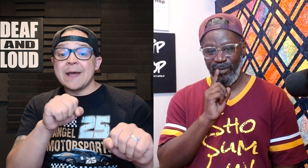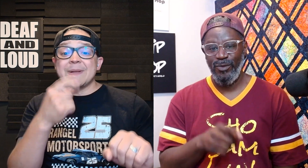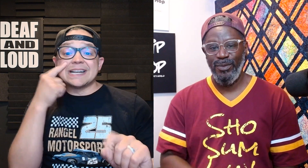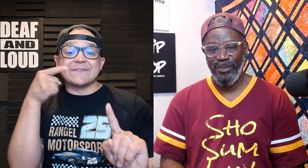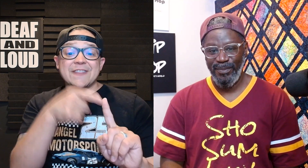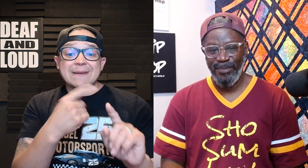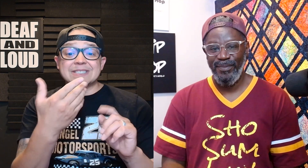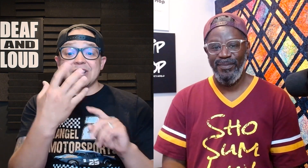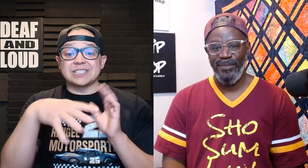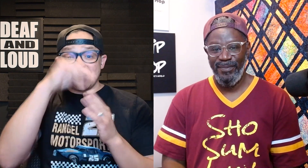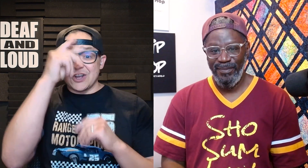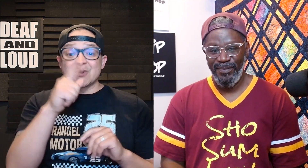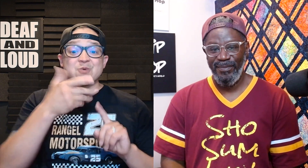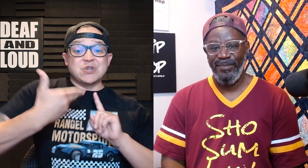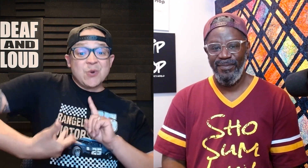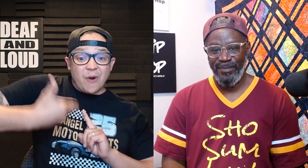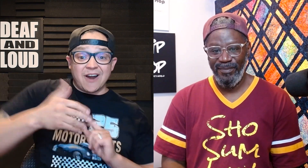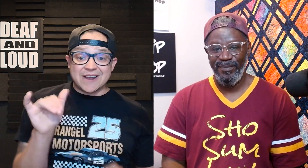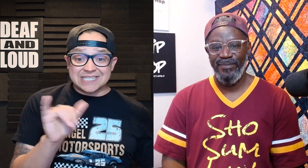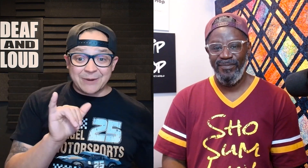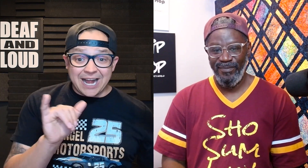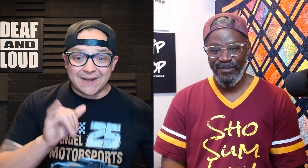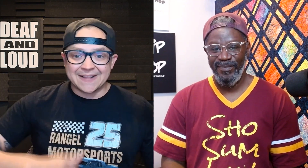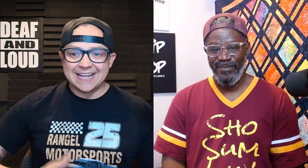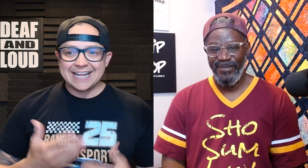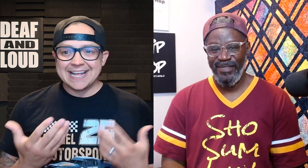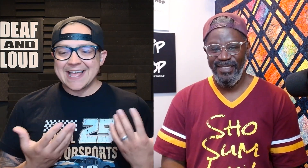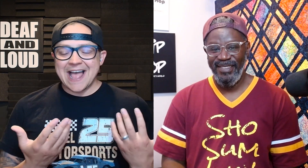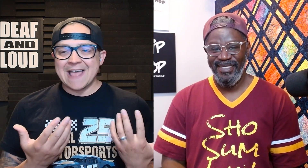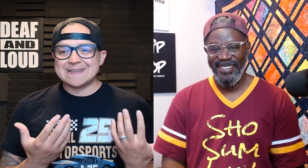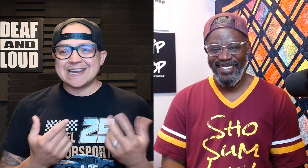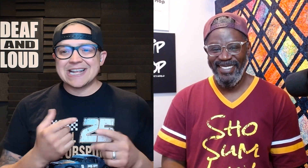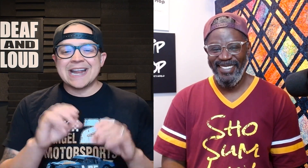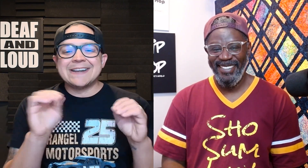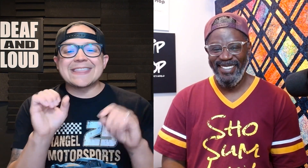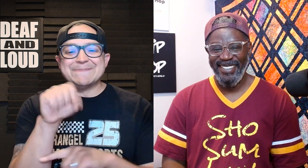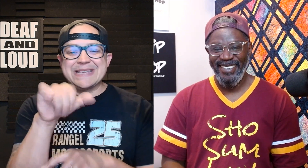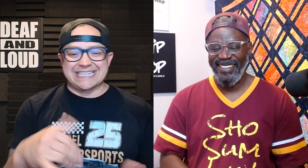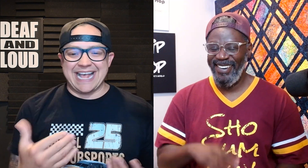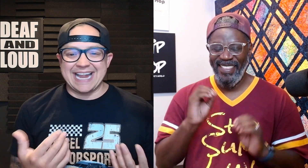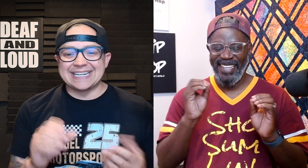ability for them to learn who you are as well. I mean, nothing beats that.